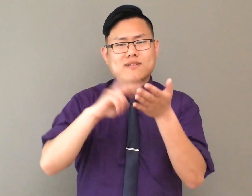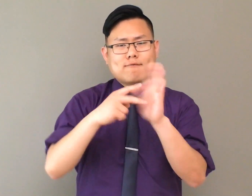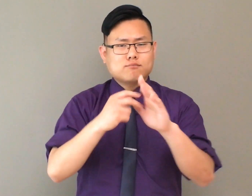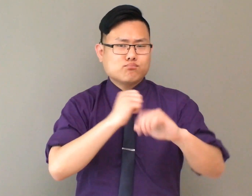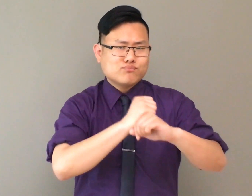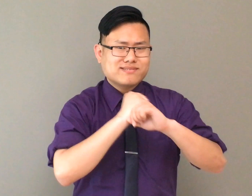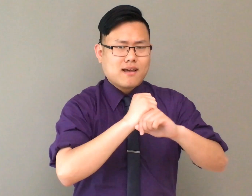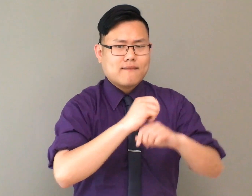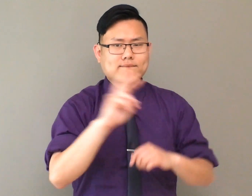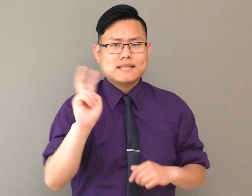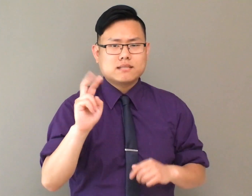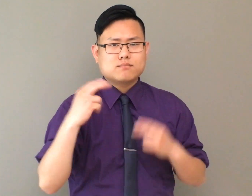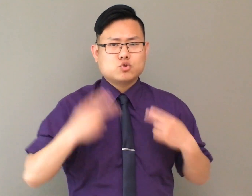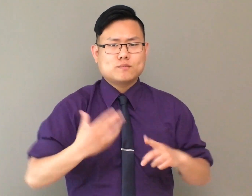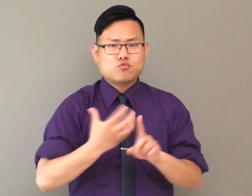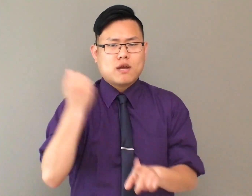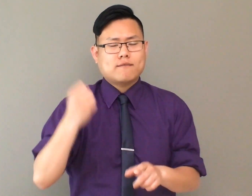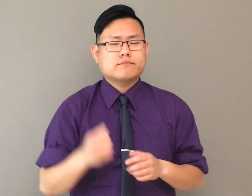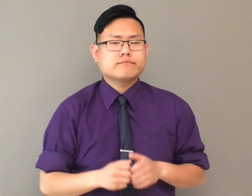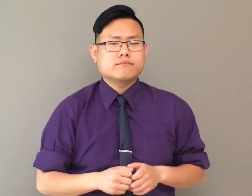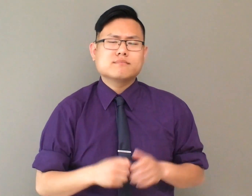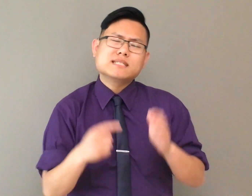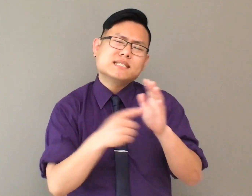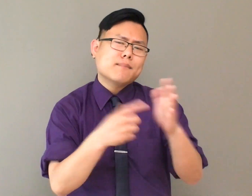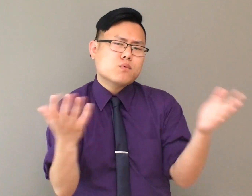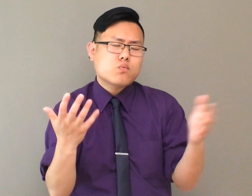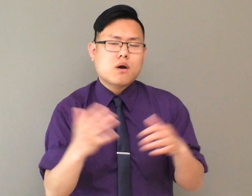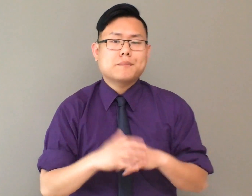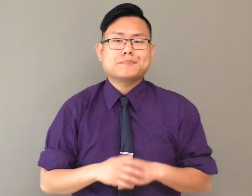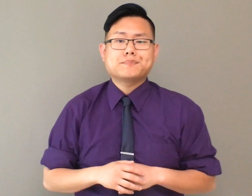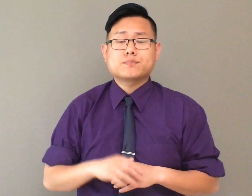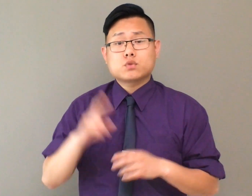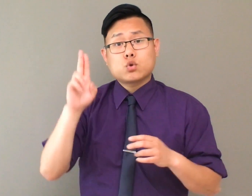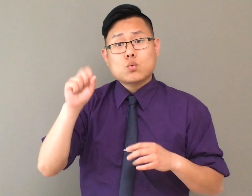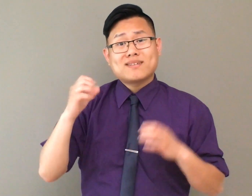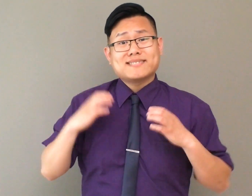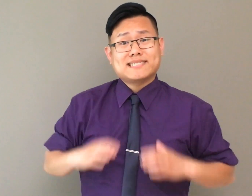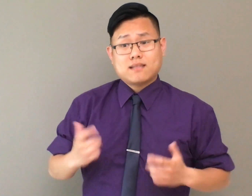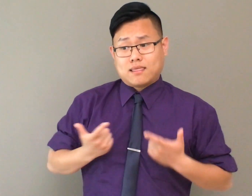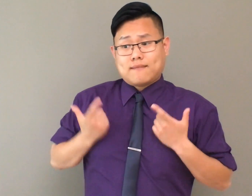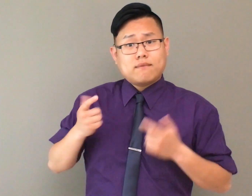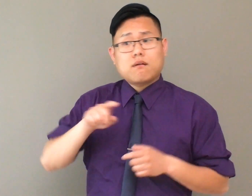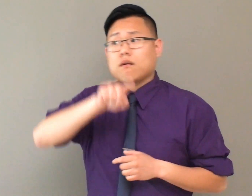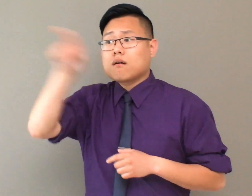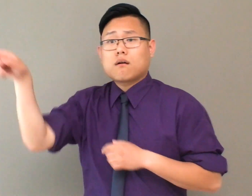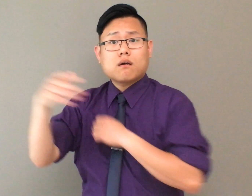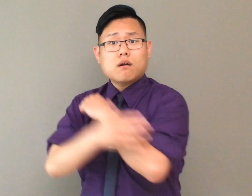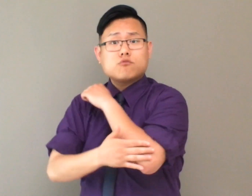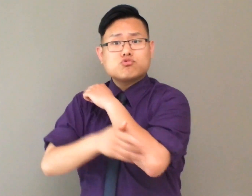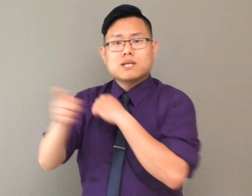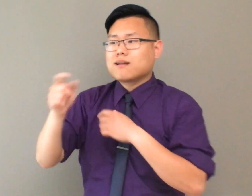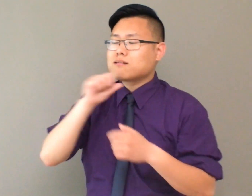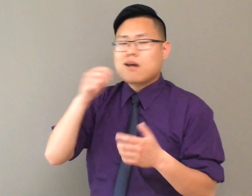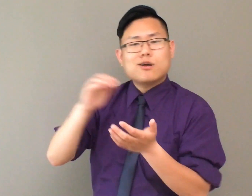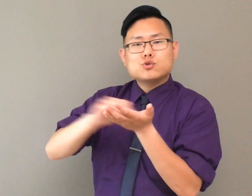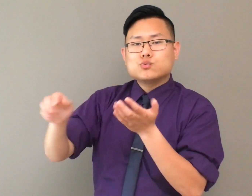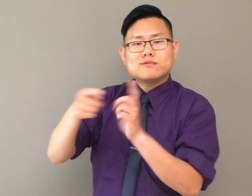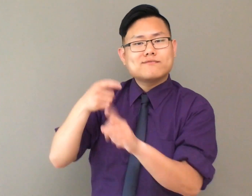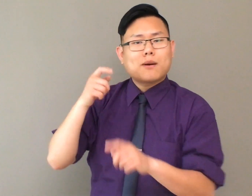exploitation strategies. For example, US citizens living abroad who participate in sexual exploitation